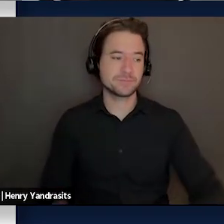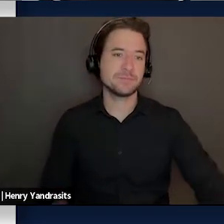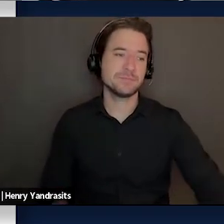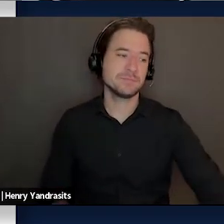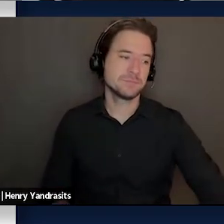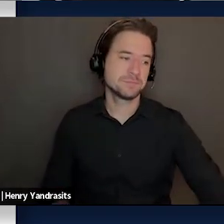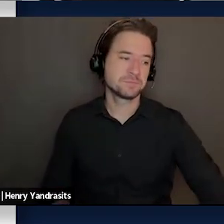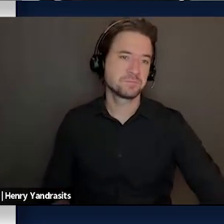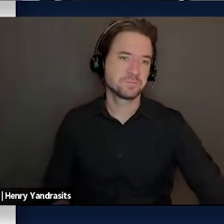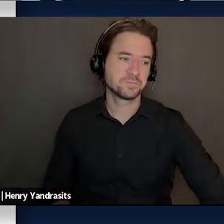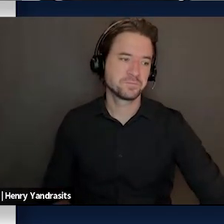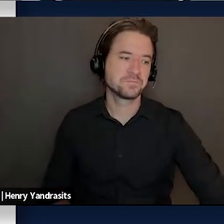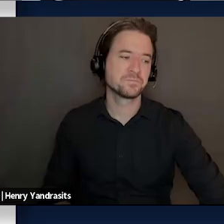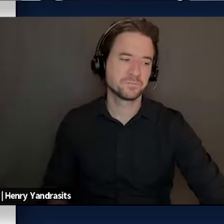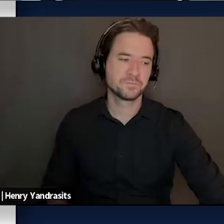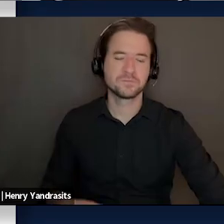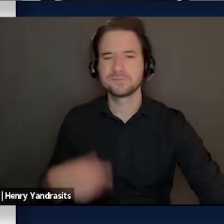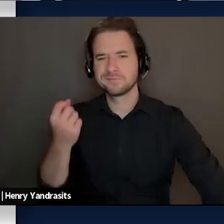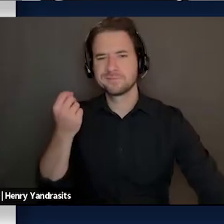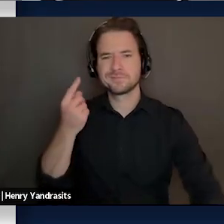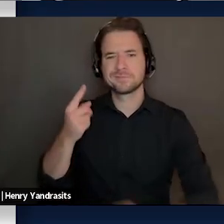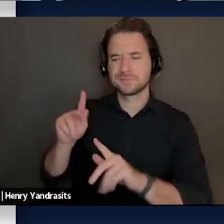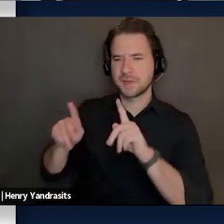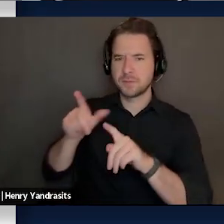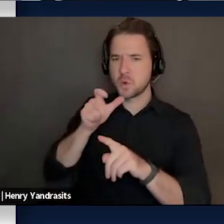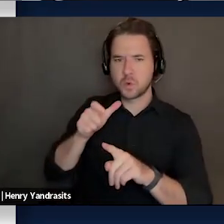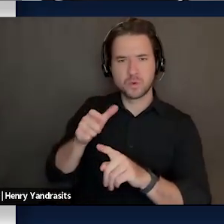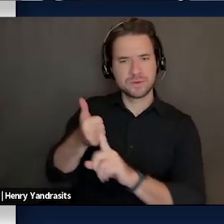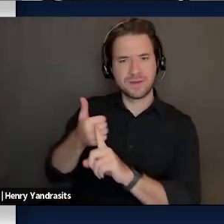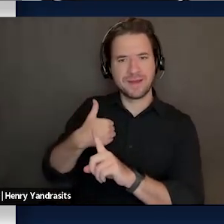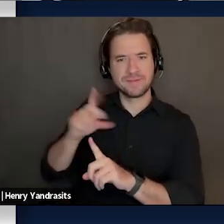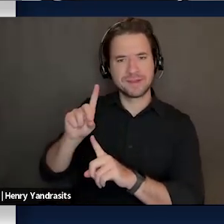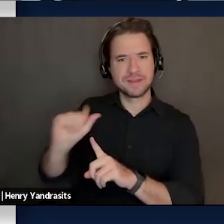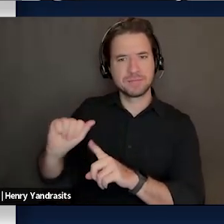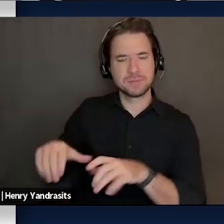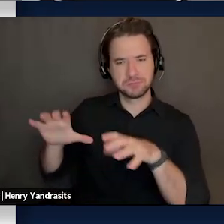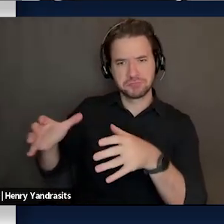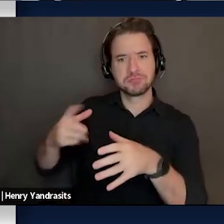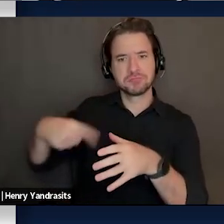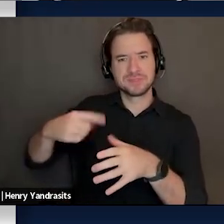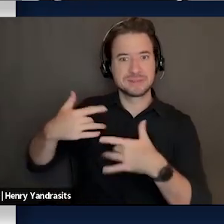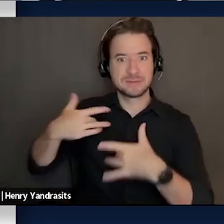And so people with disabilities often face significant barriers to high-quality healthcare.